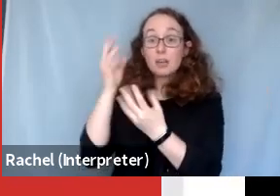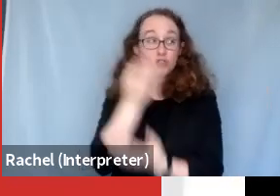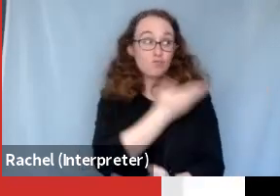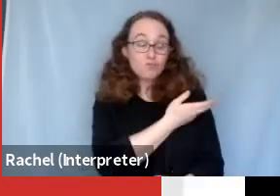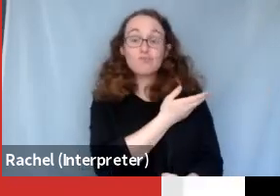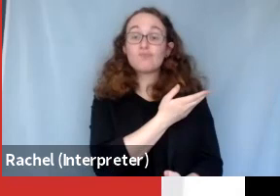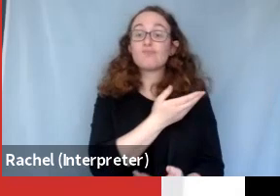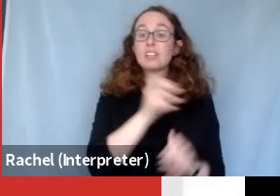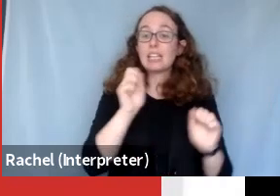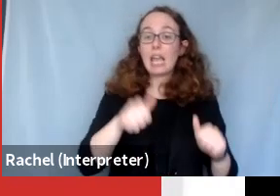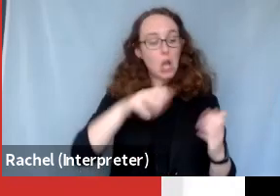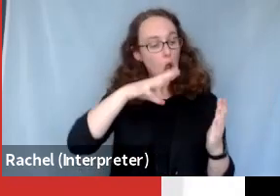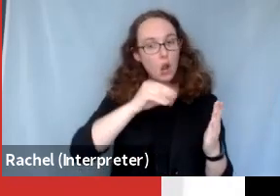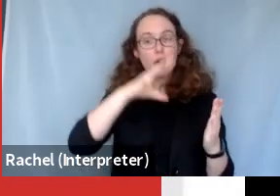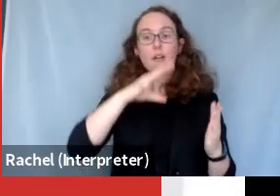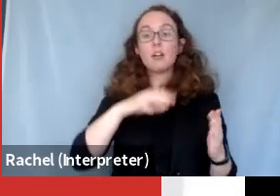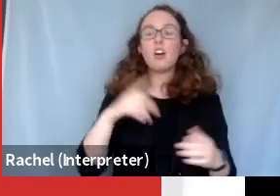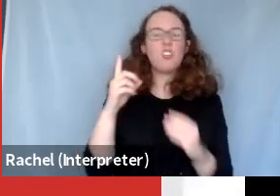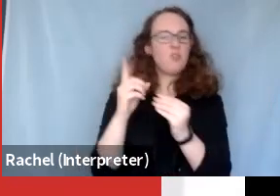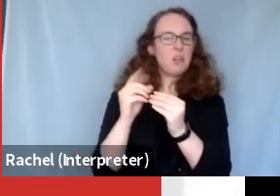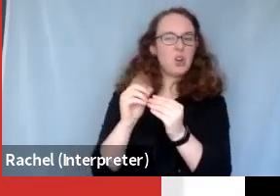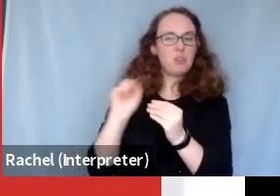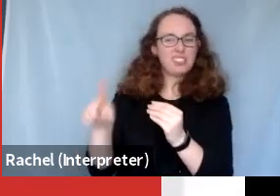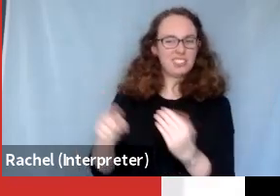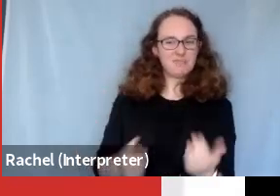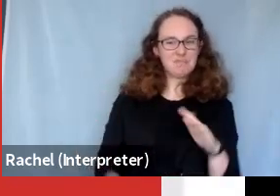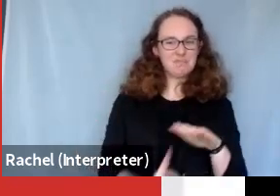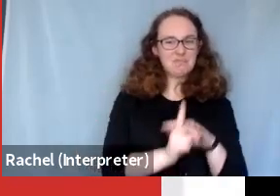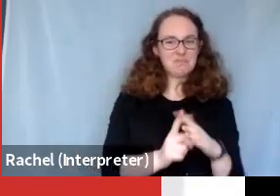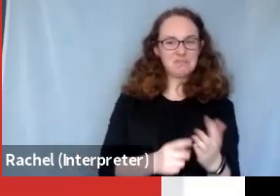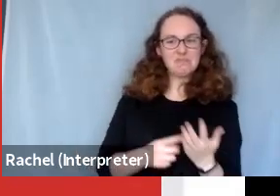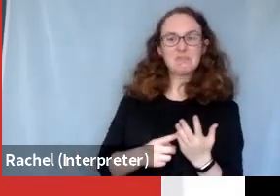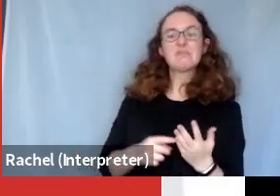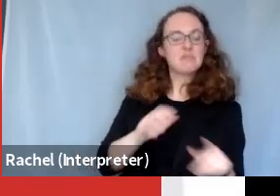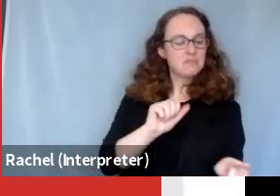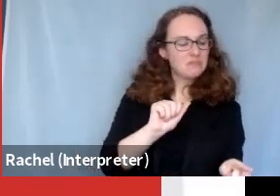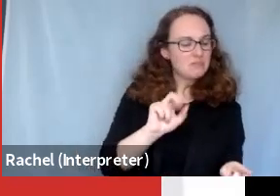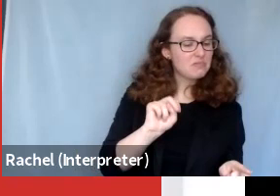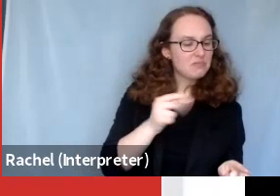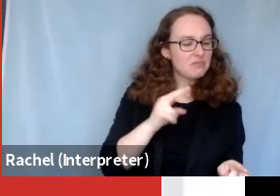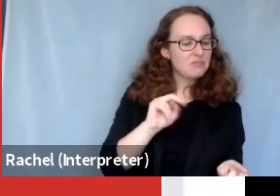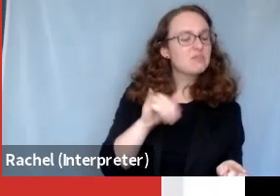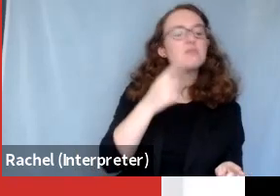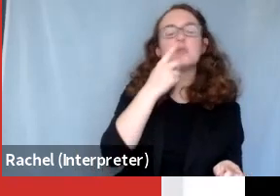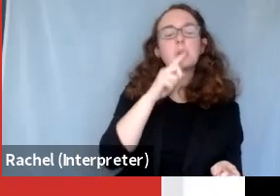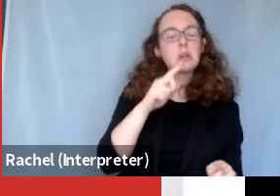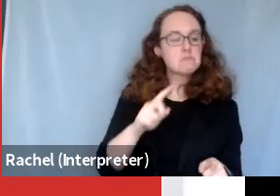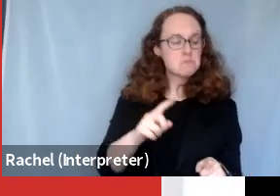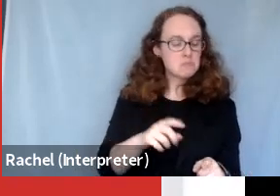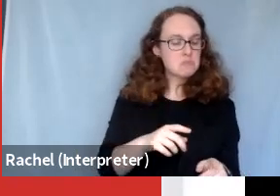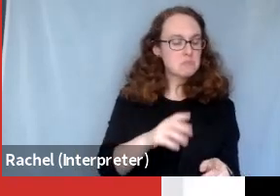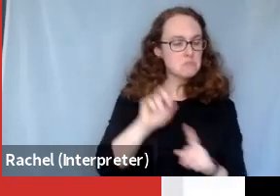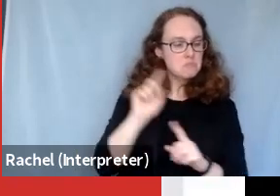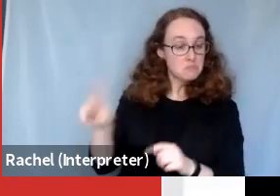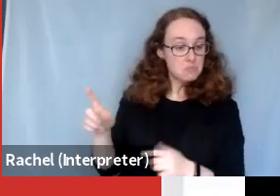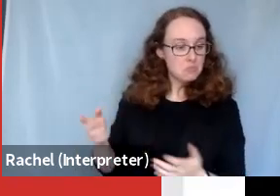question we have one from Anthony, let me go ahead and unmute him.